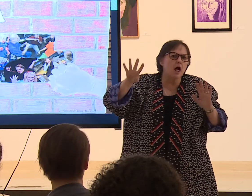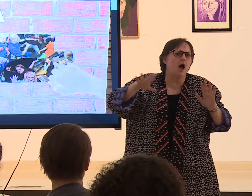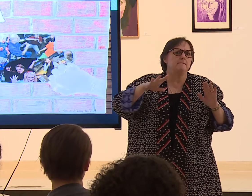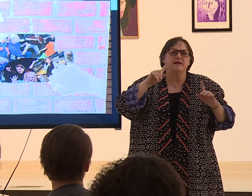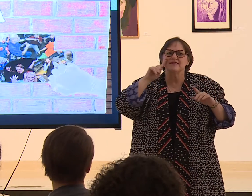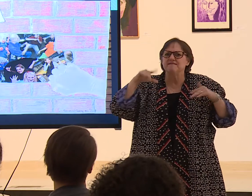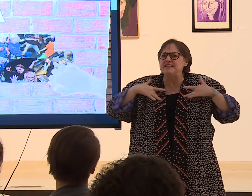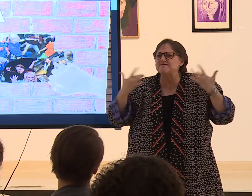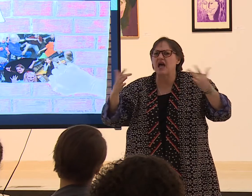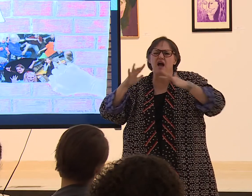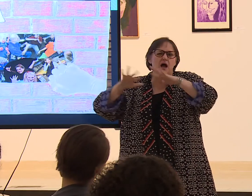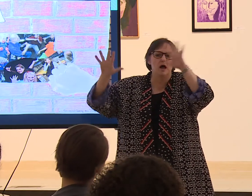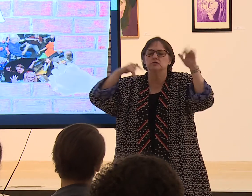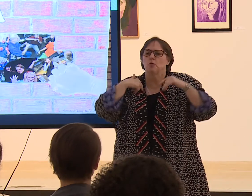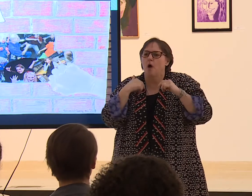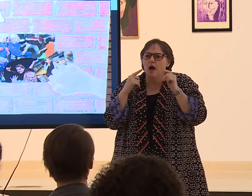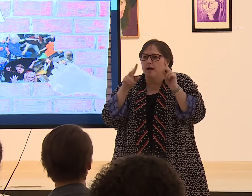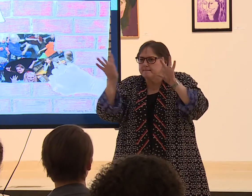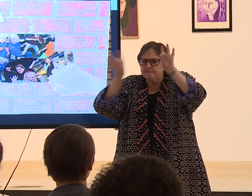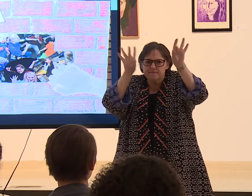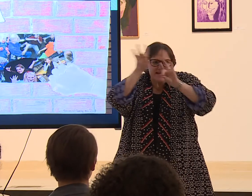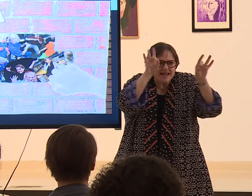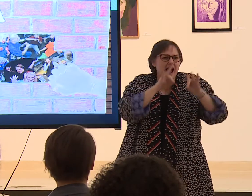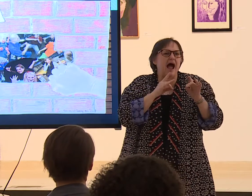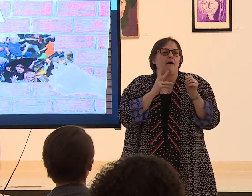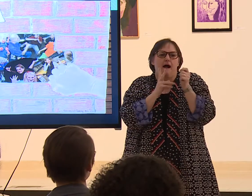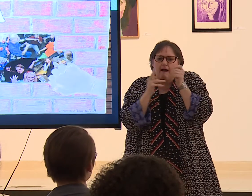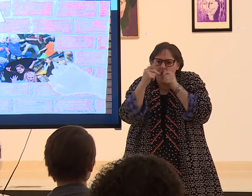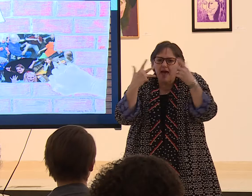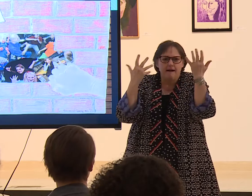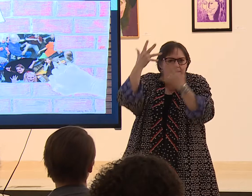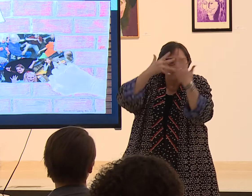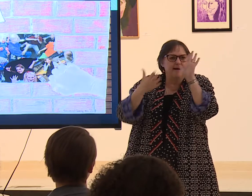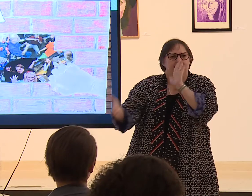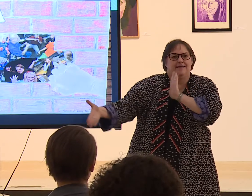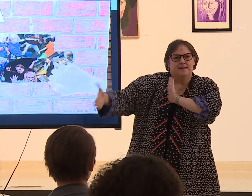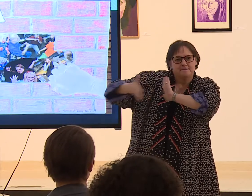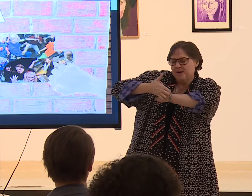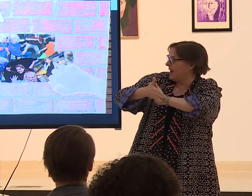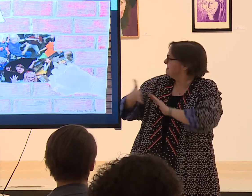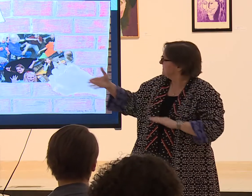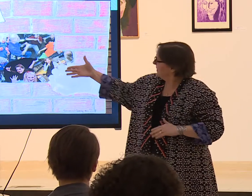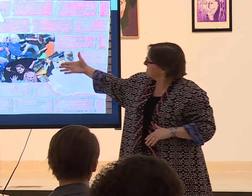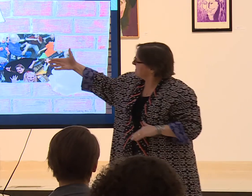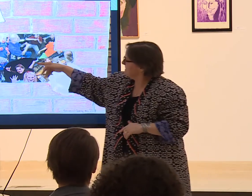Deaf Clubs, events--I had so many pictures from all the experiences that I'd had, and they are kind of